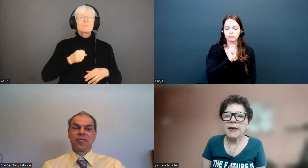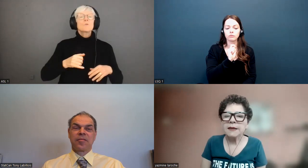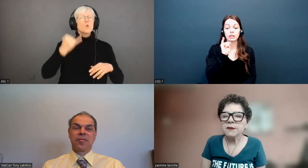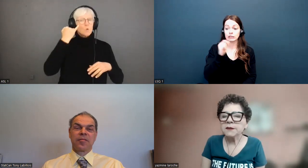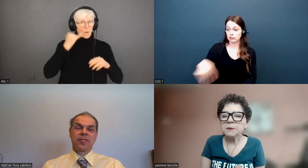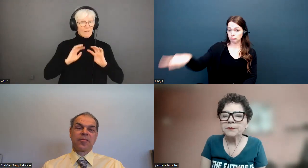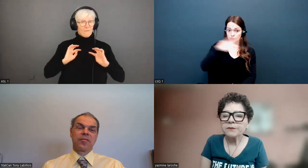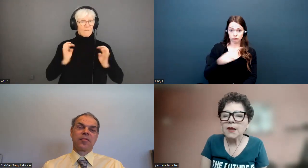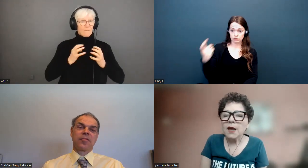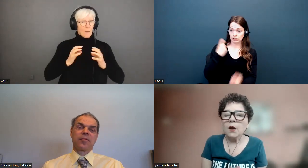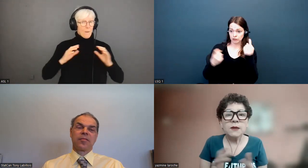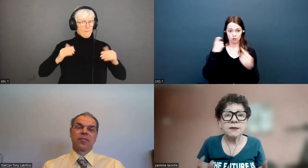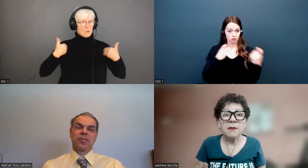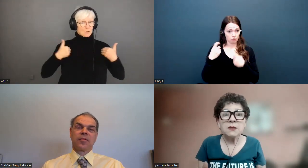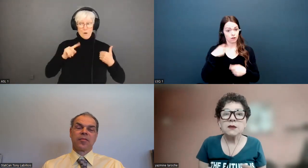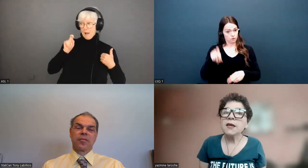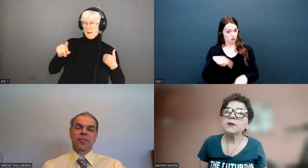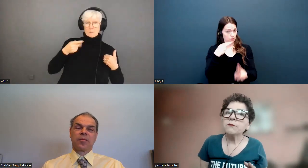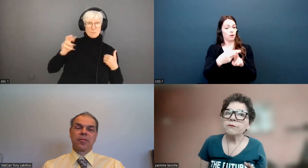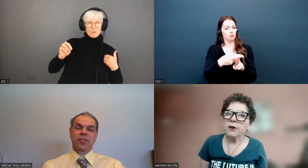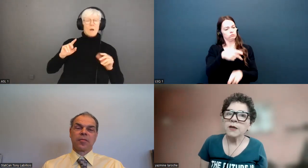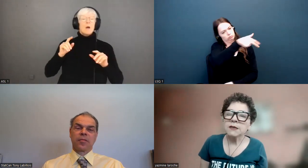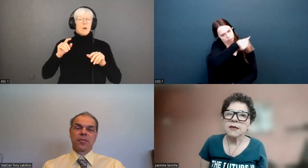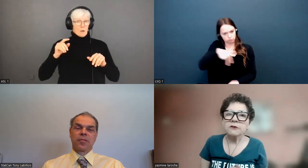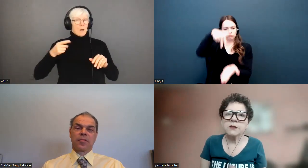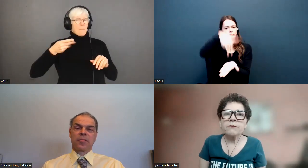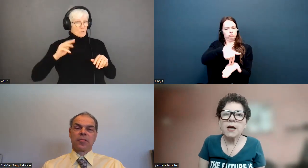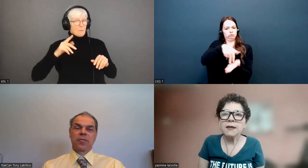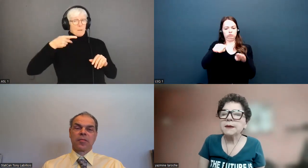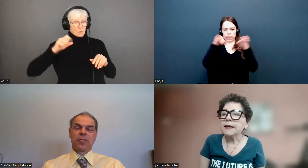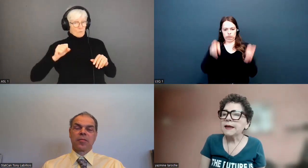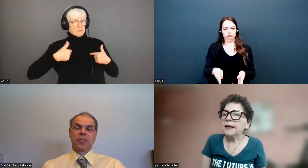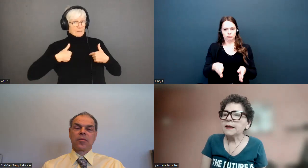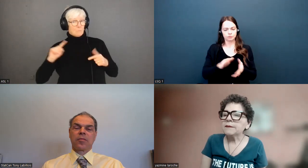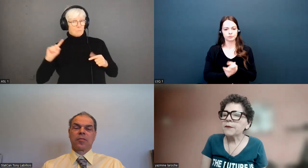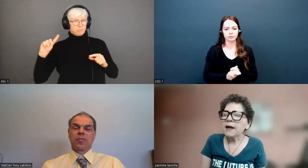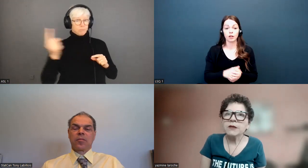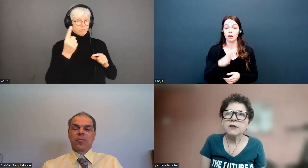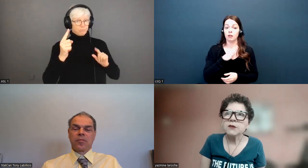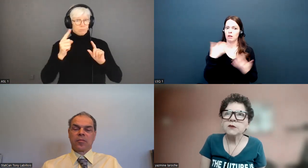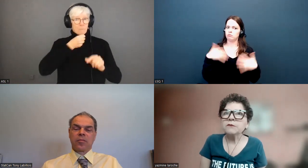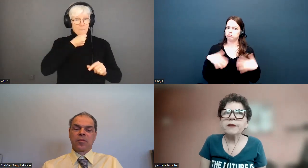we had to do well as I mentioned it was a very contentious file uh having to do with